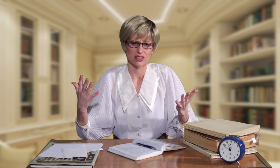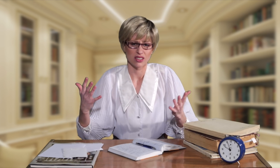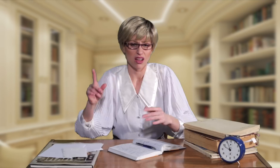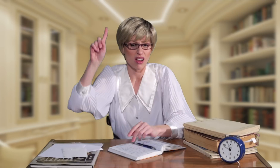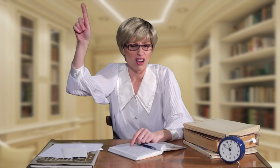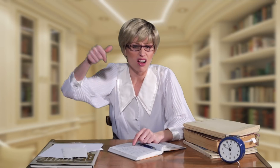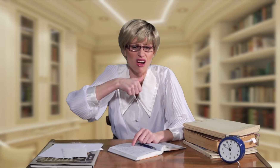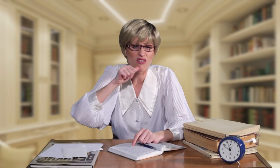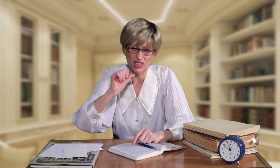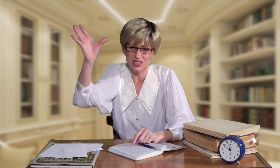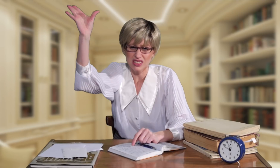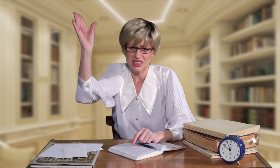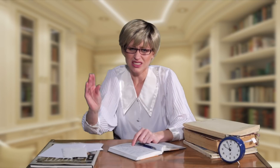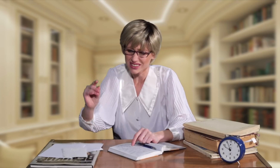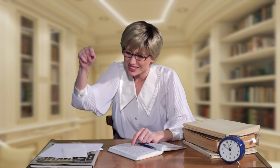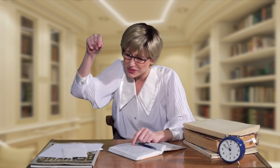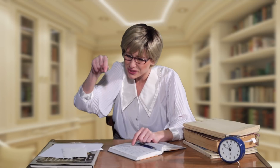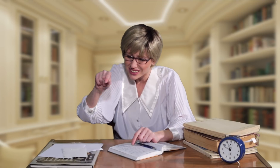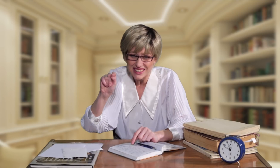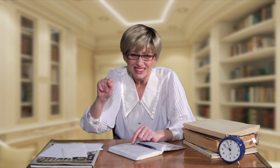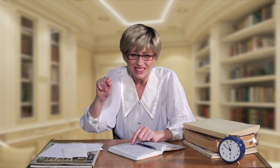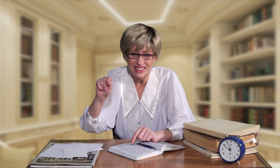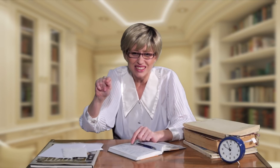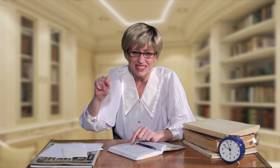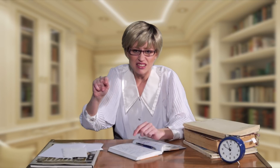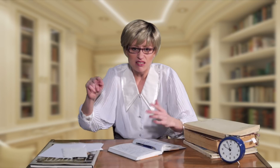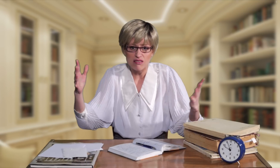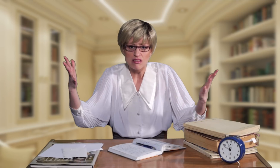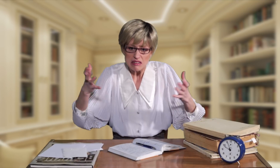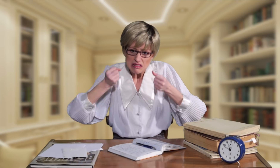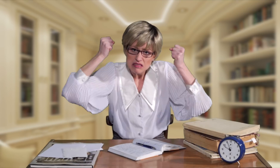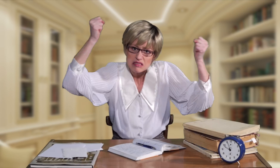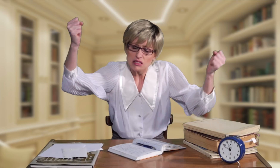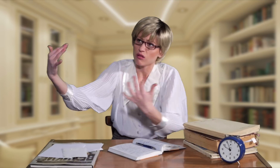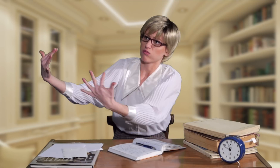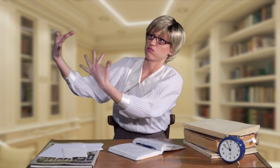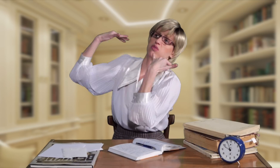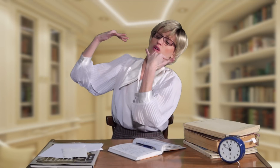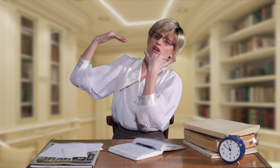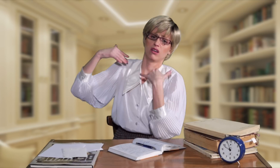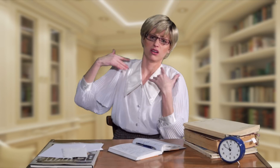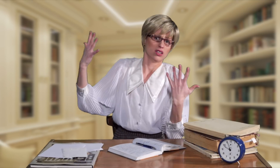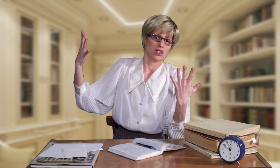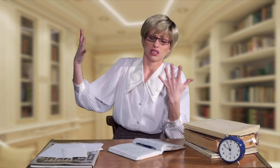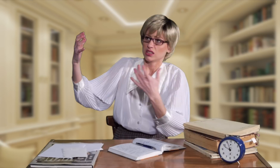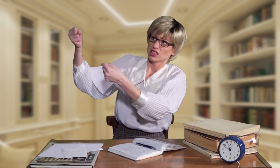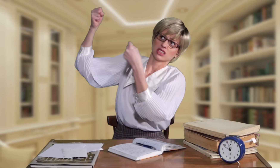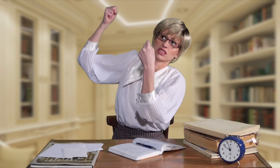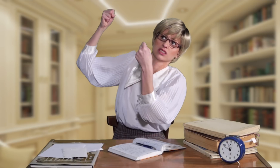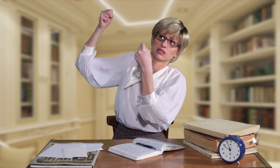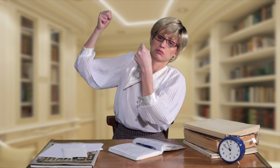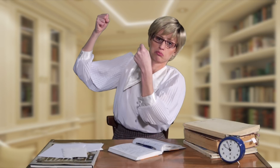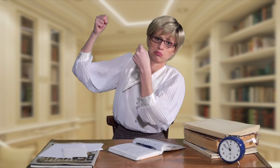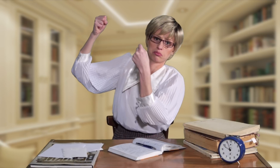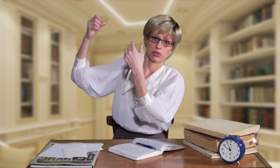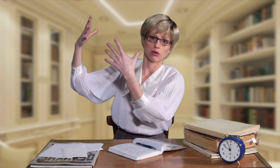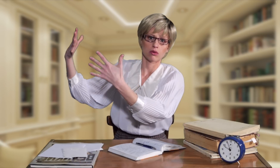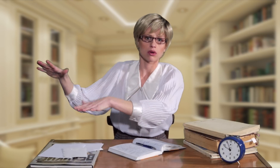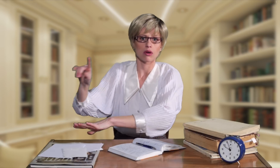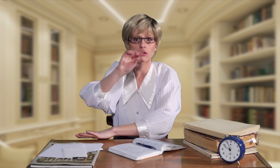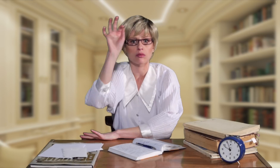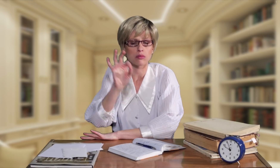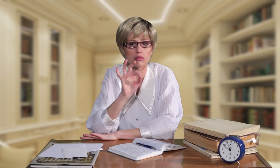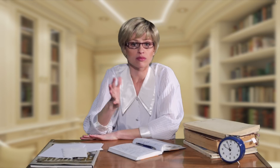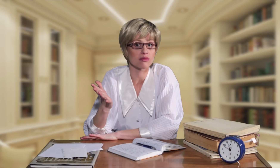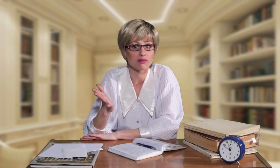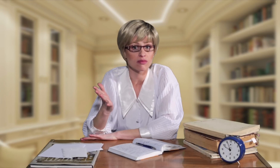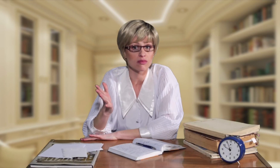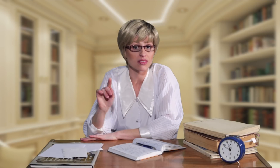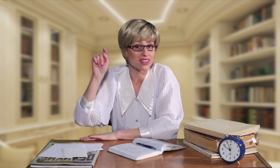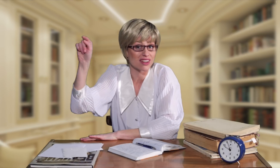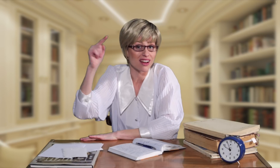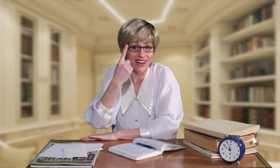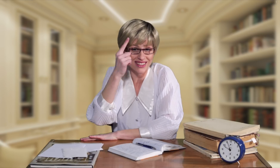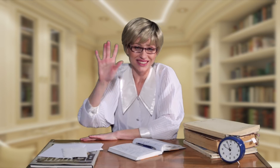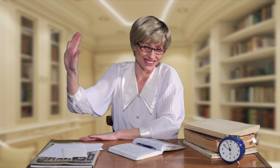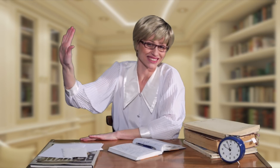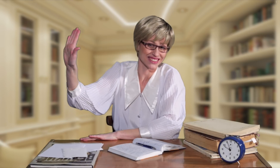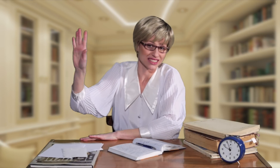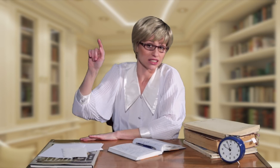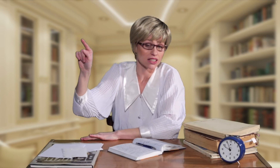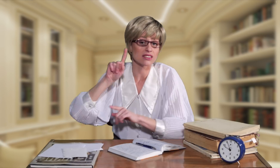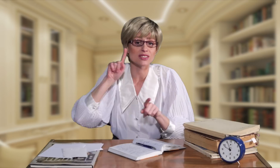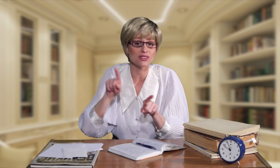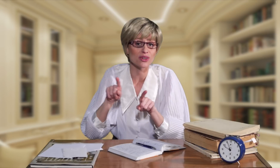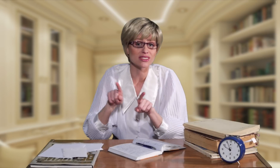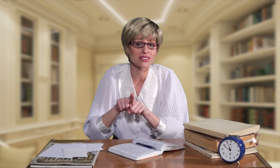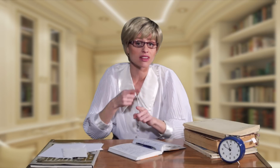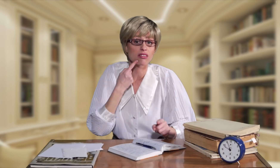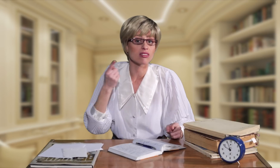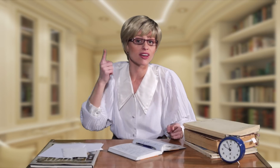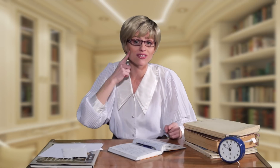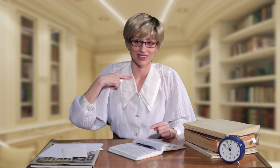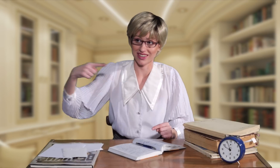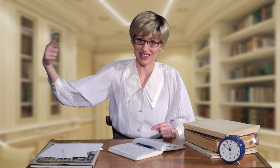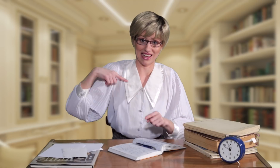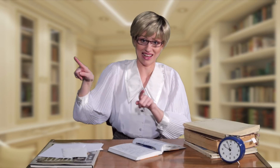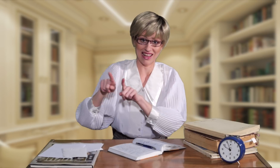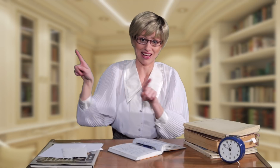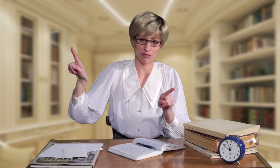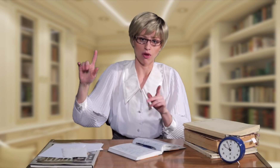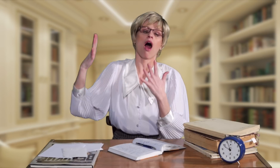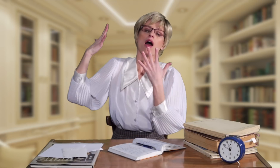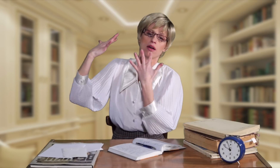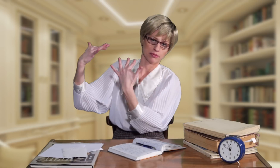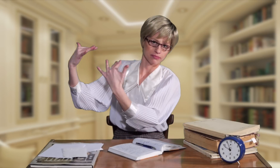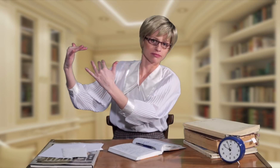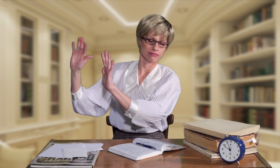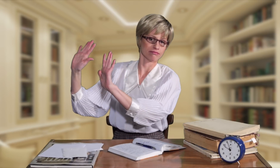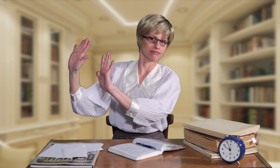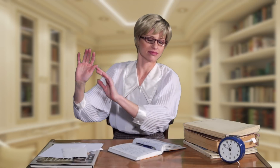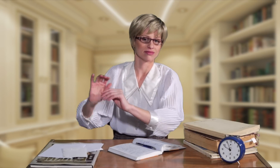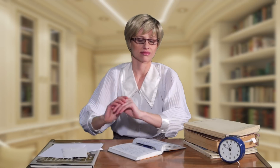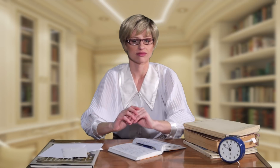I was nearly raped in Africa but was let go because one of the attackers had a deaf sister.